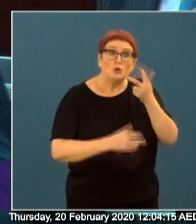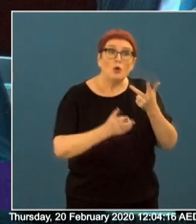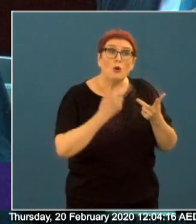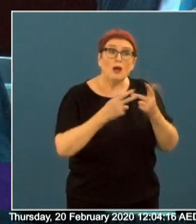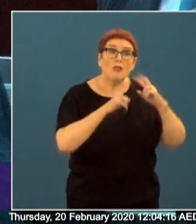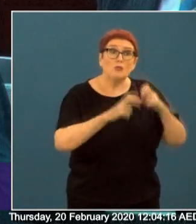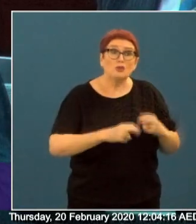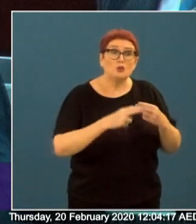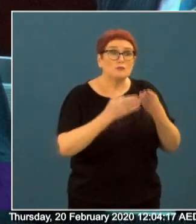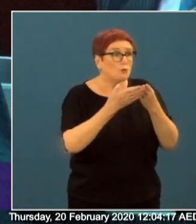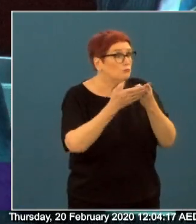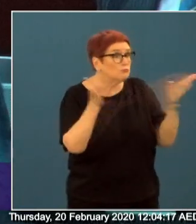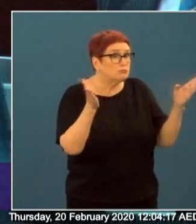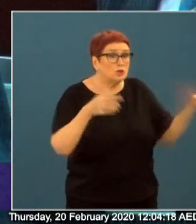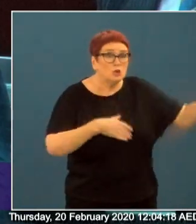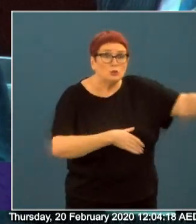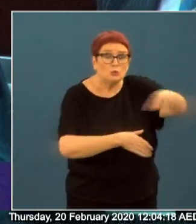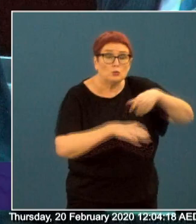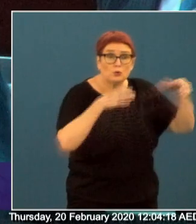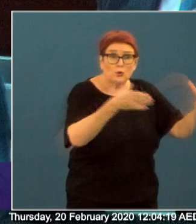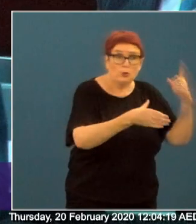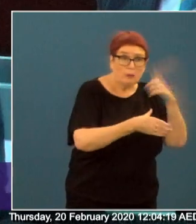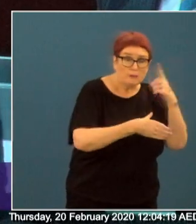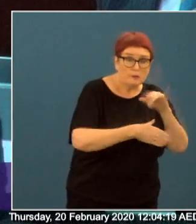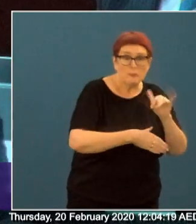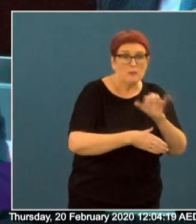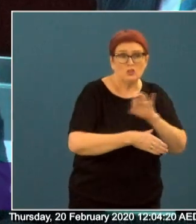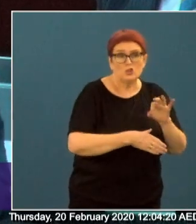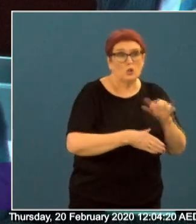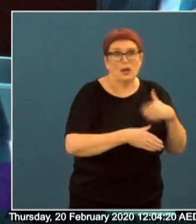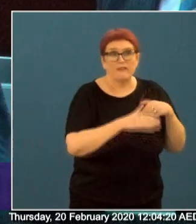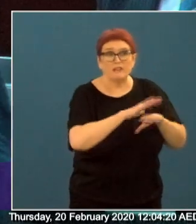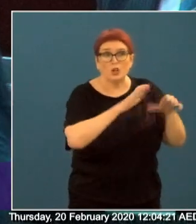for people who might not live in the — in a group home,